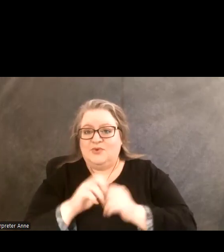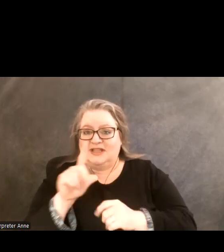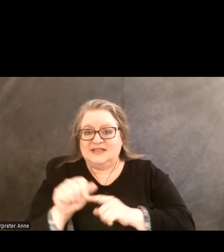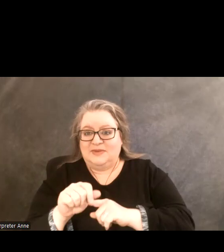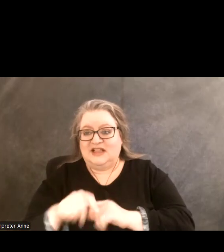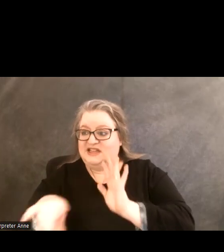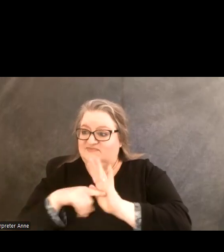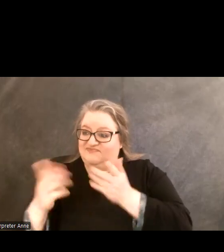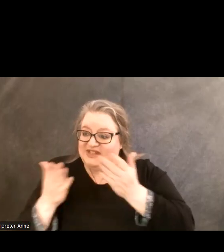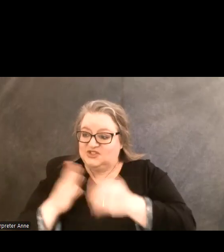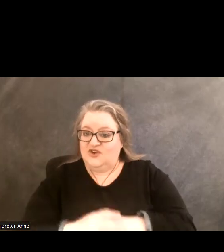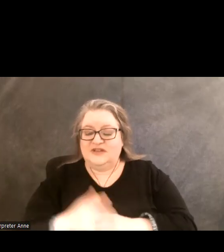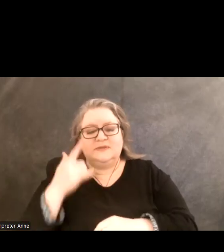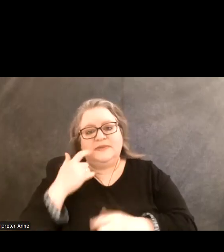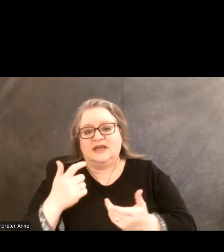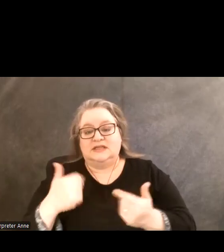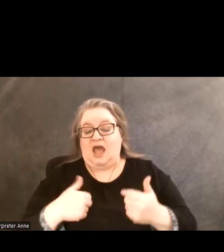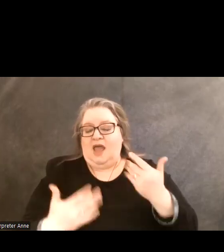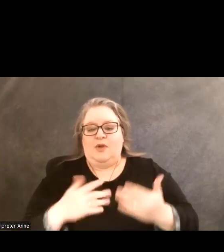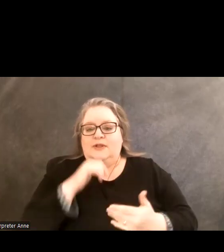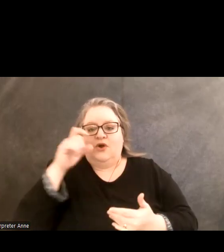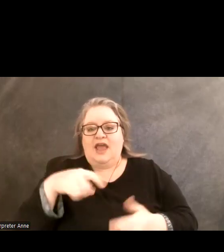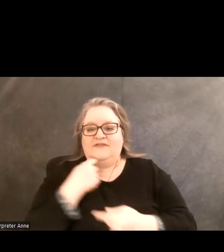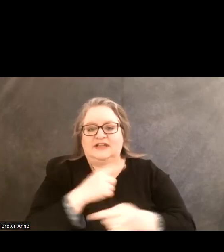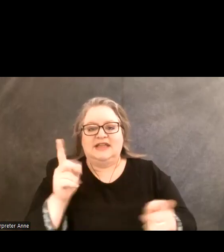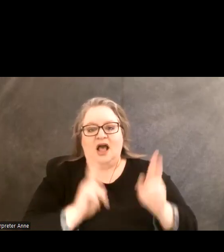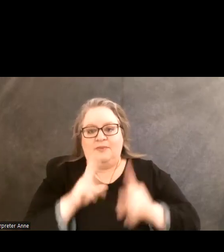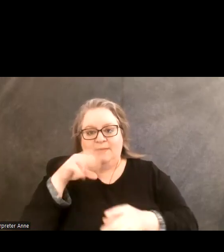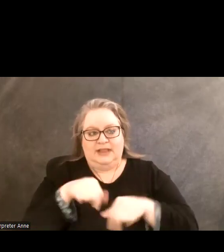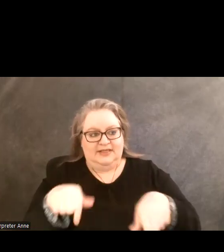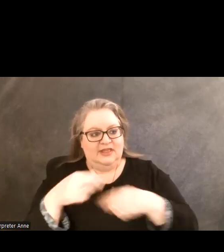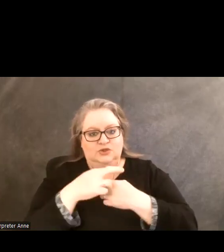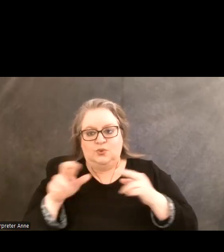because I probably don't have to tell people in this room about,